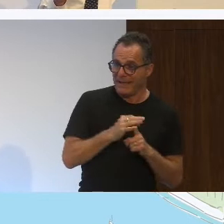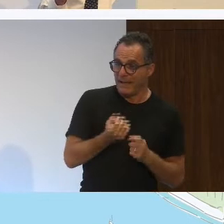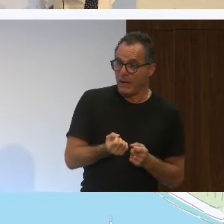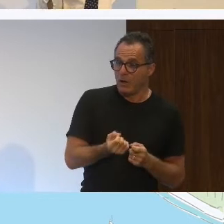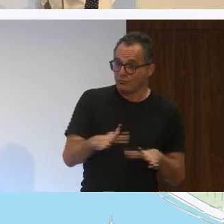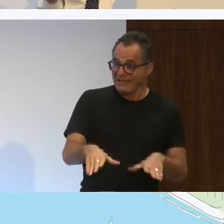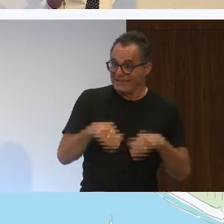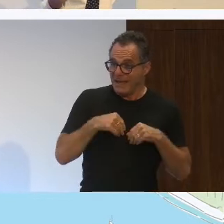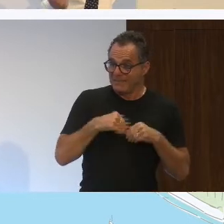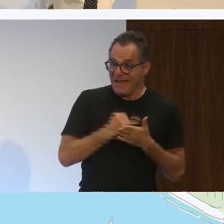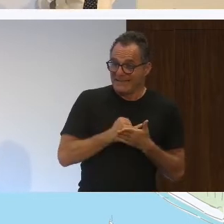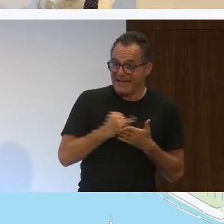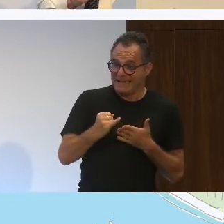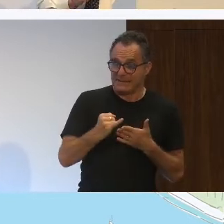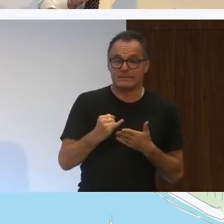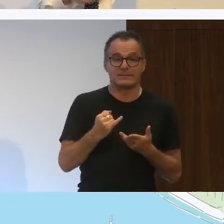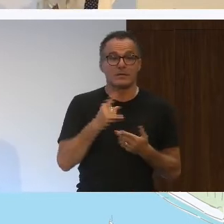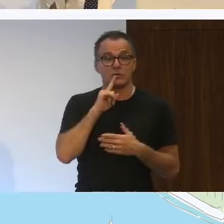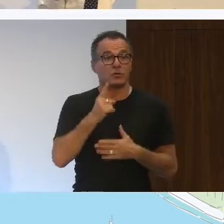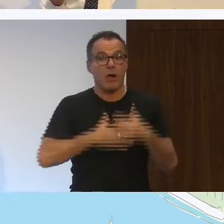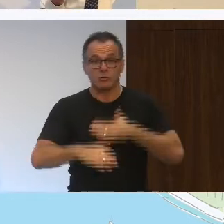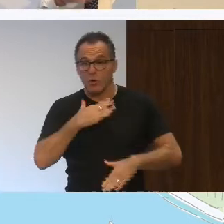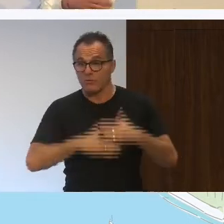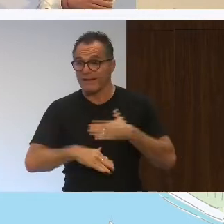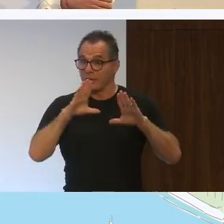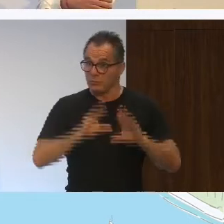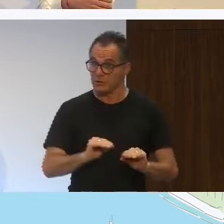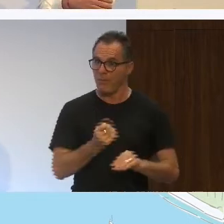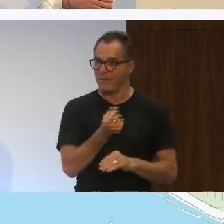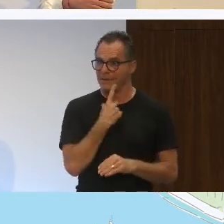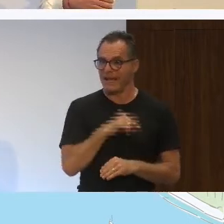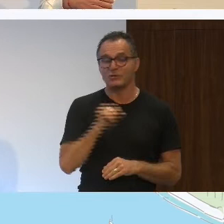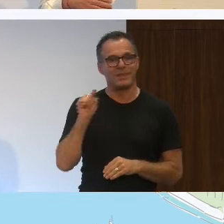So if you don't tolerate them, you can stop the medication. And this is important because with an antibody therapy, as